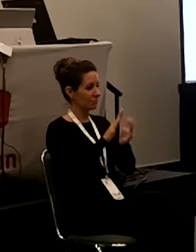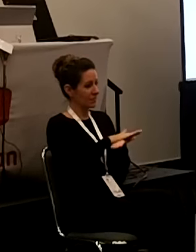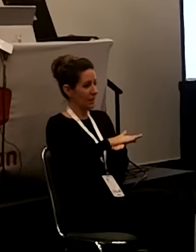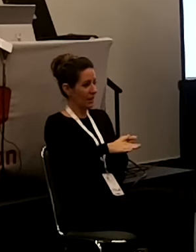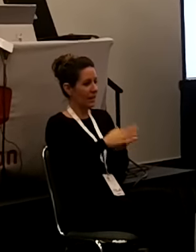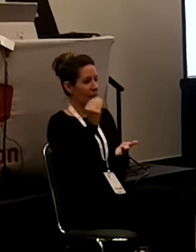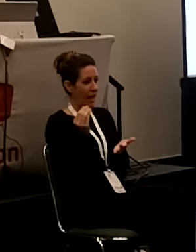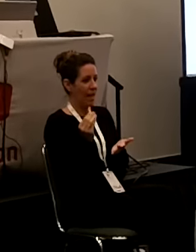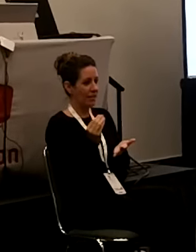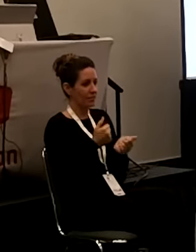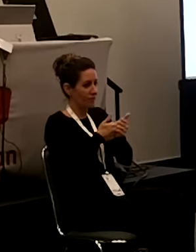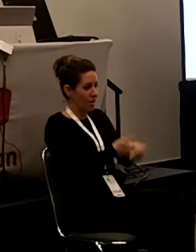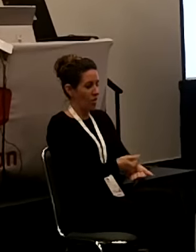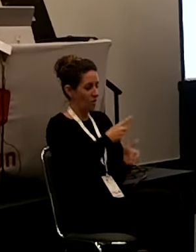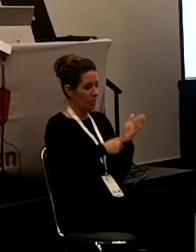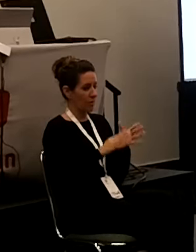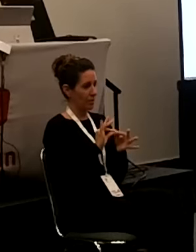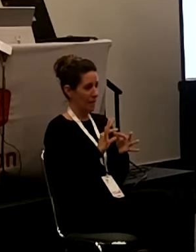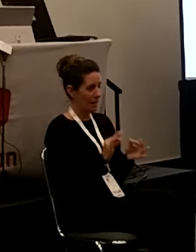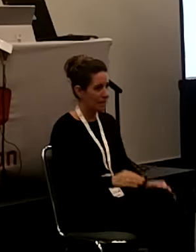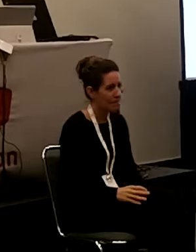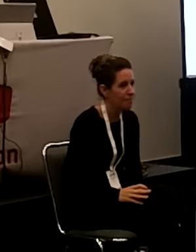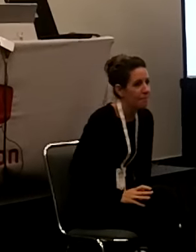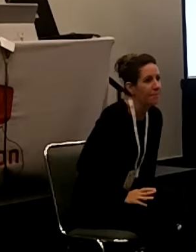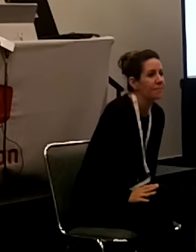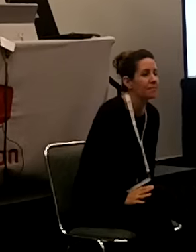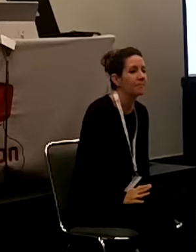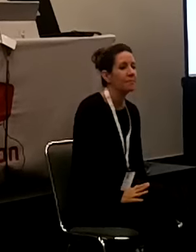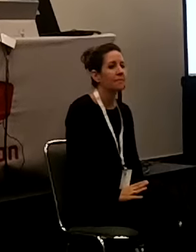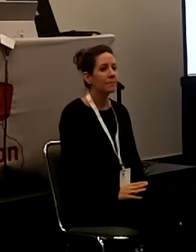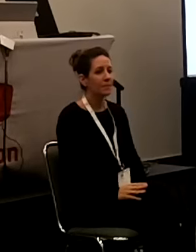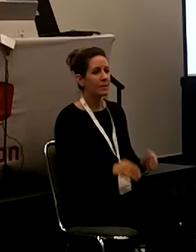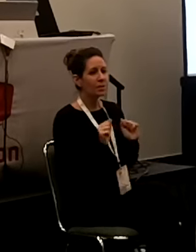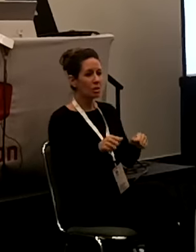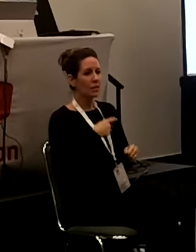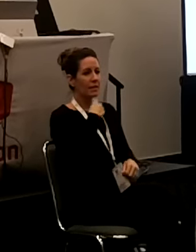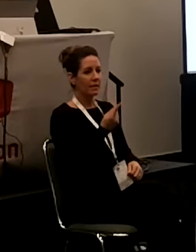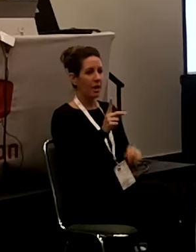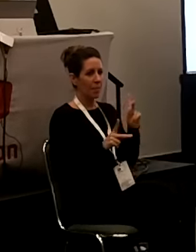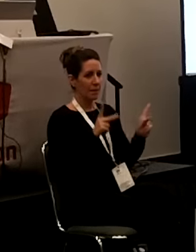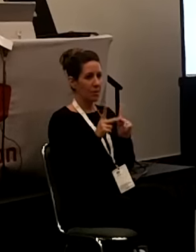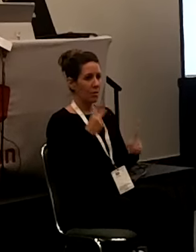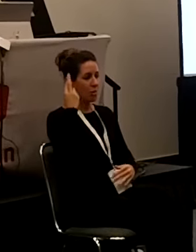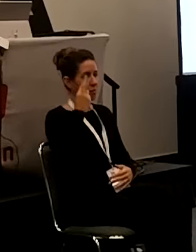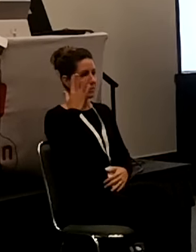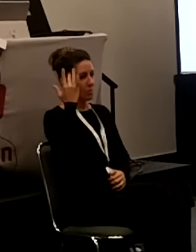And let's see. Tell people why we need to do it.